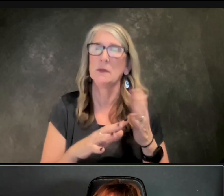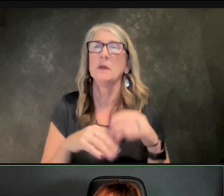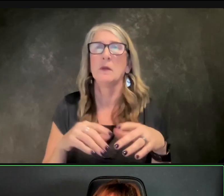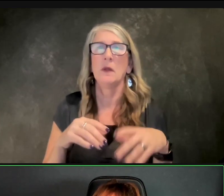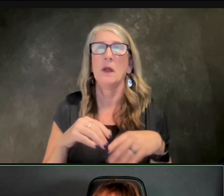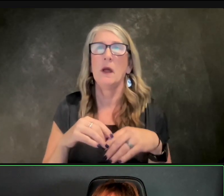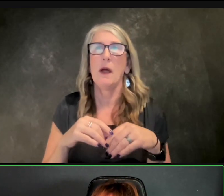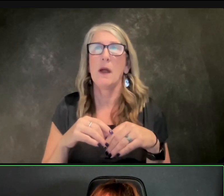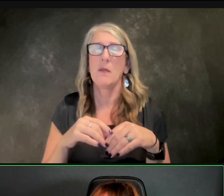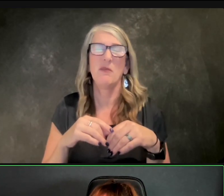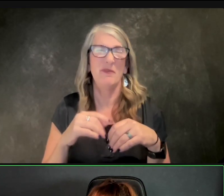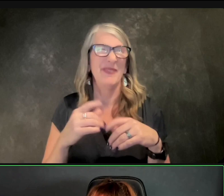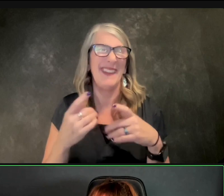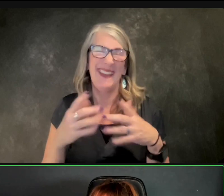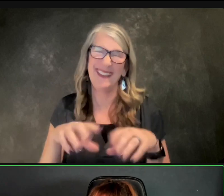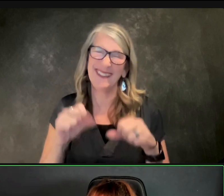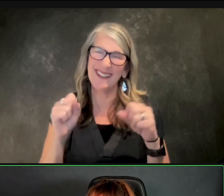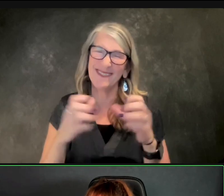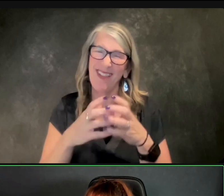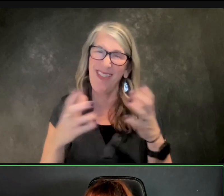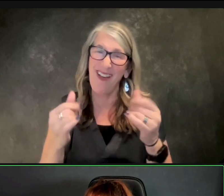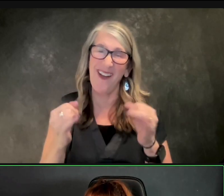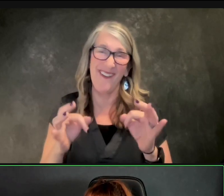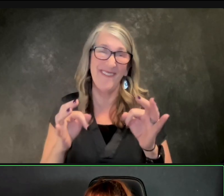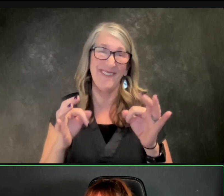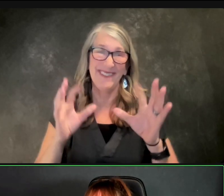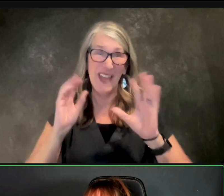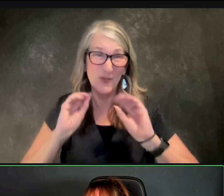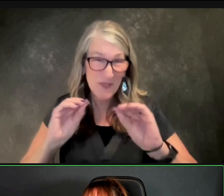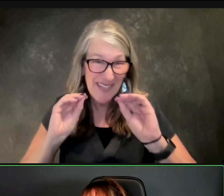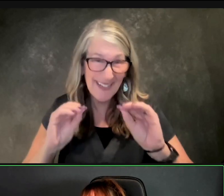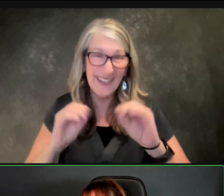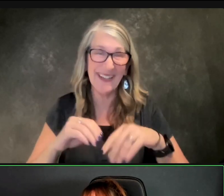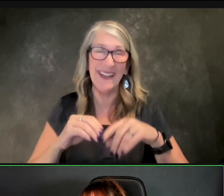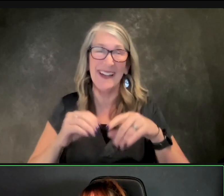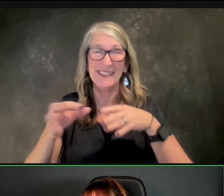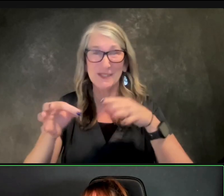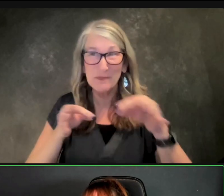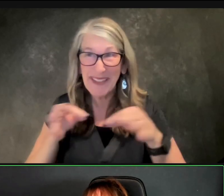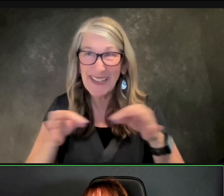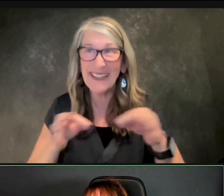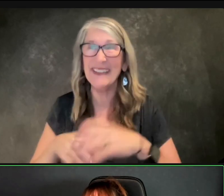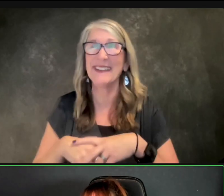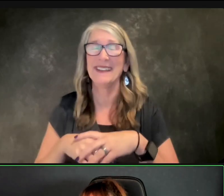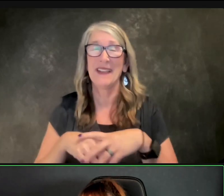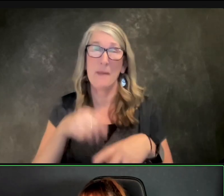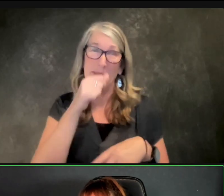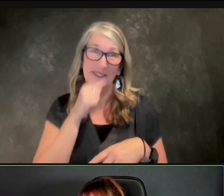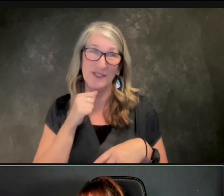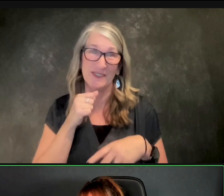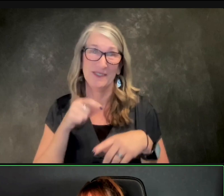You have to include everyone, including the student. And it does take a lot of educating.